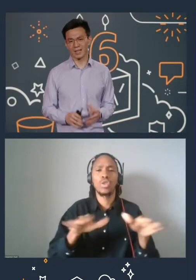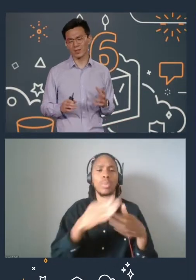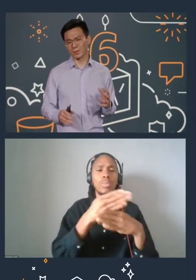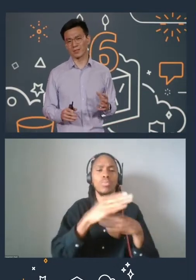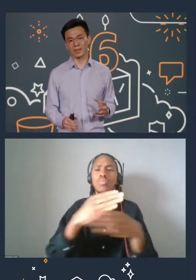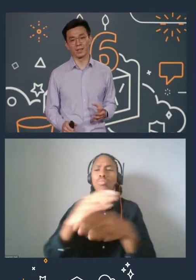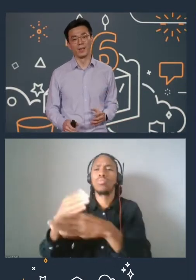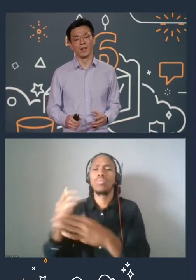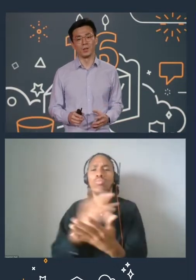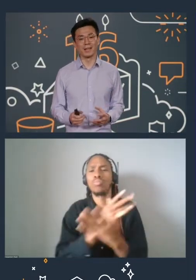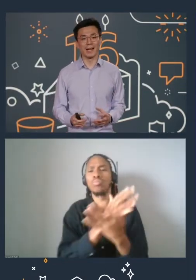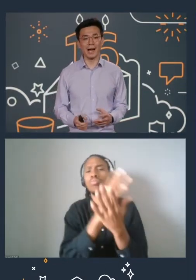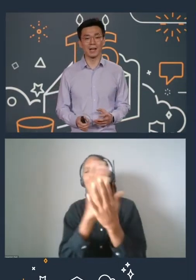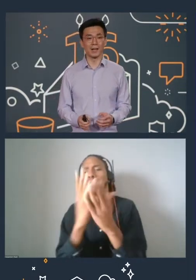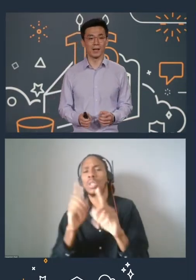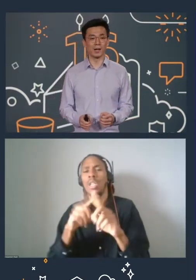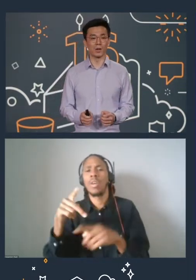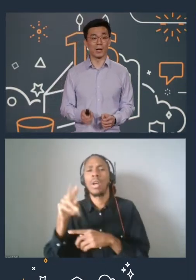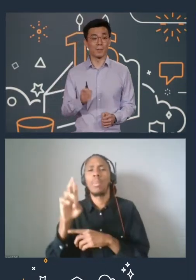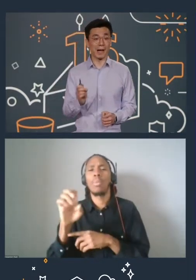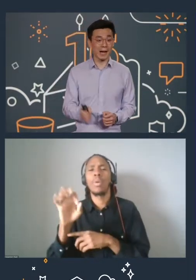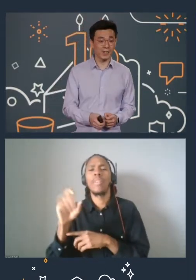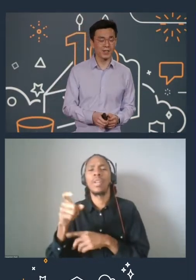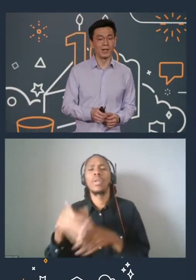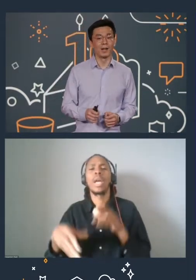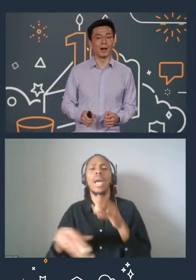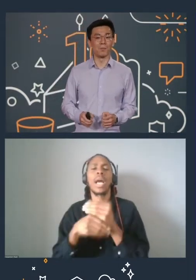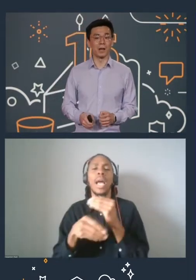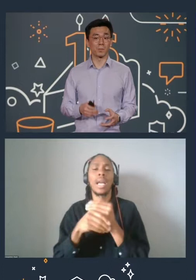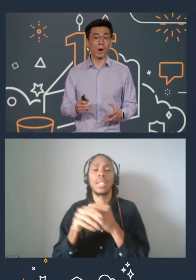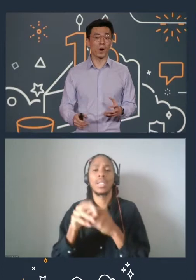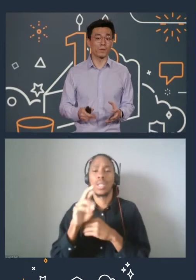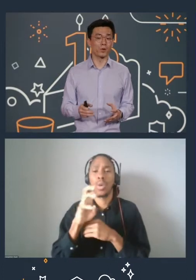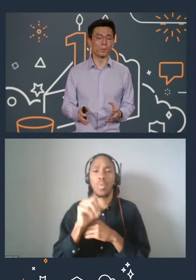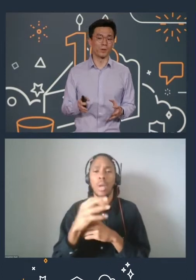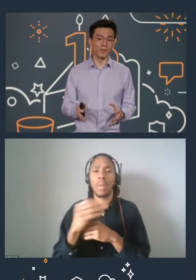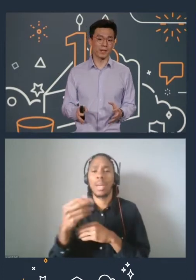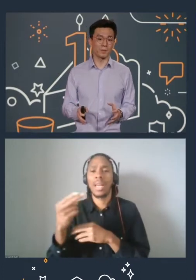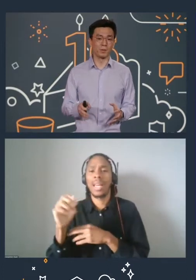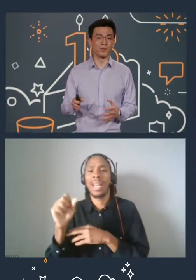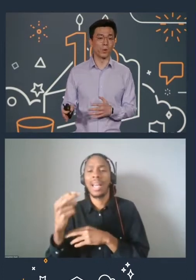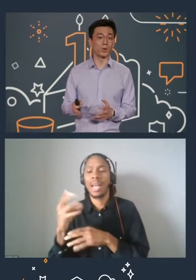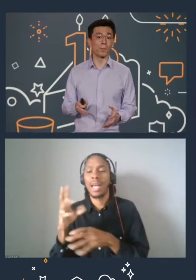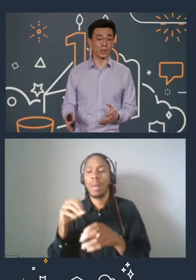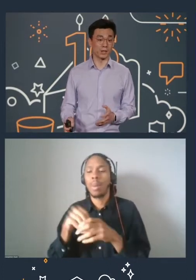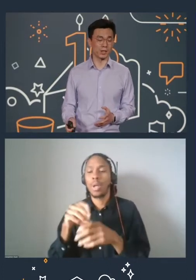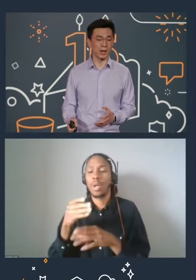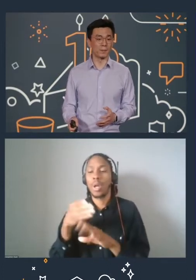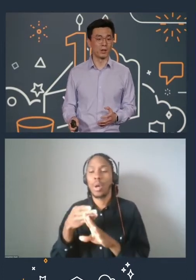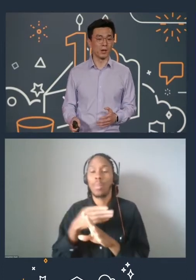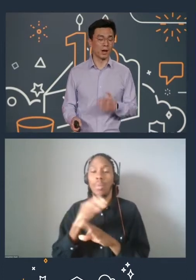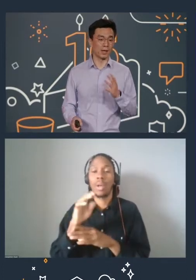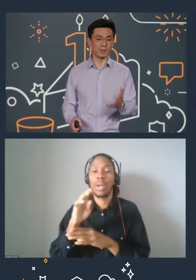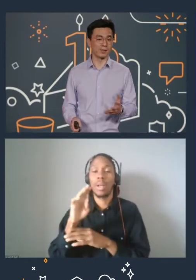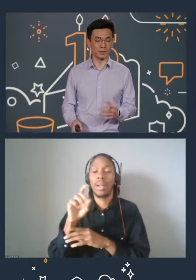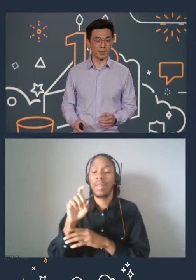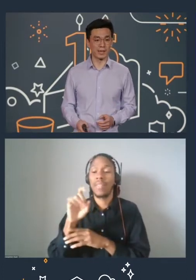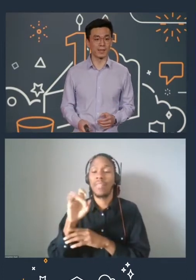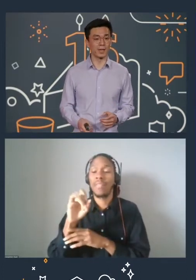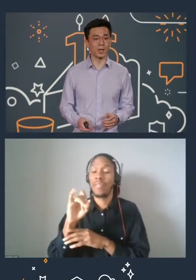And specifically, you can add a random hash as part of your prefix before your partition name. As you can see here,